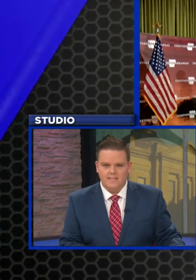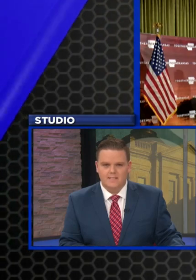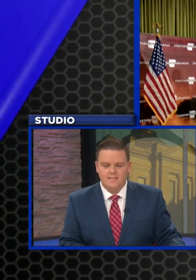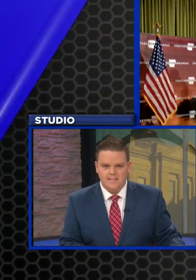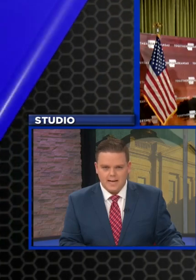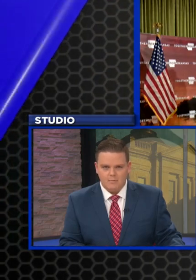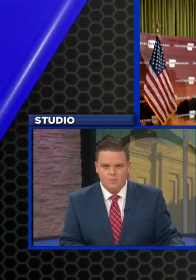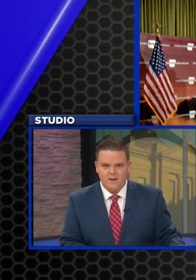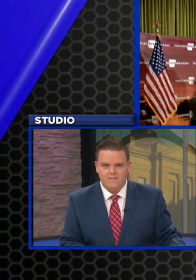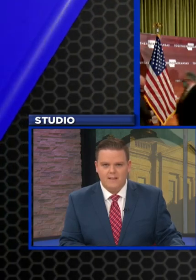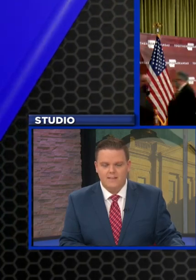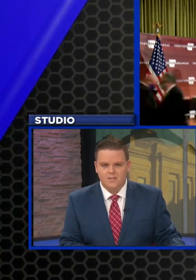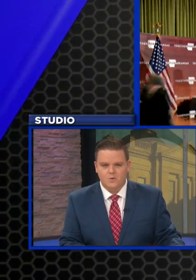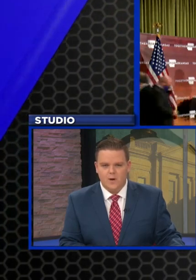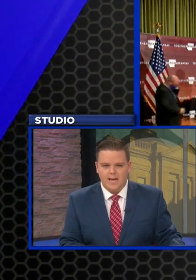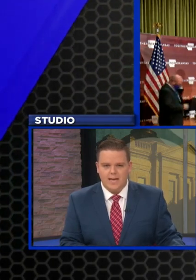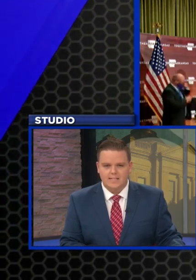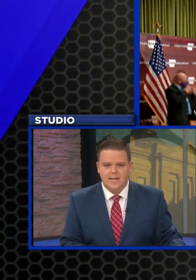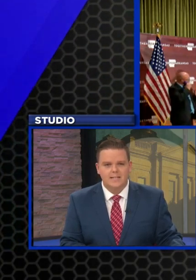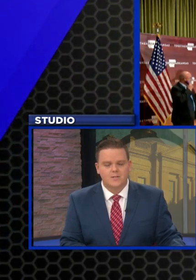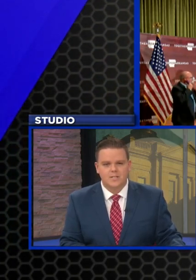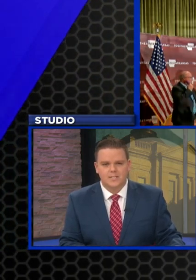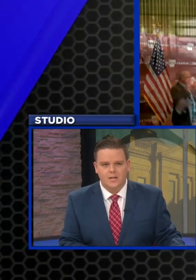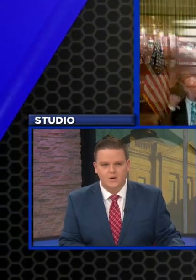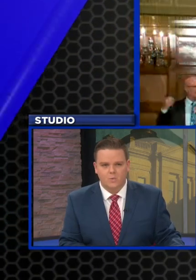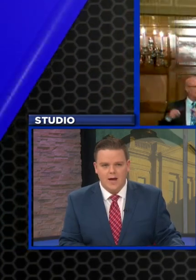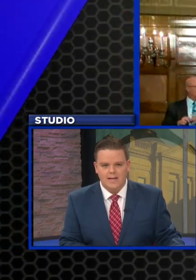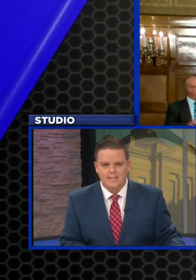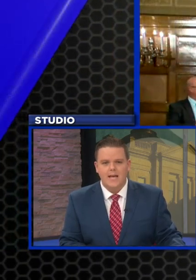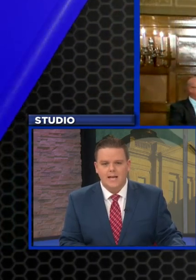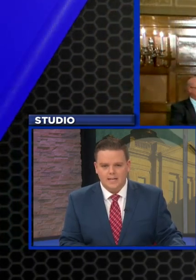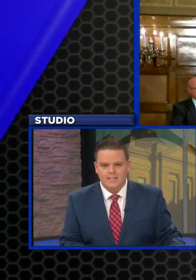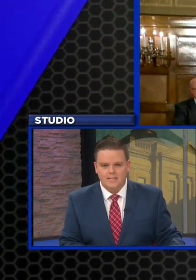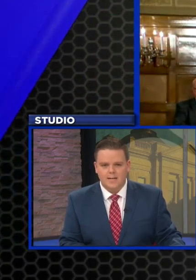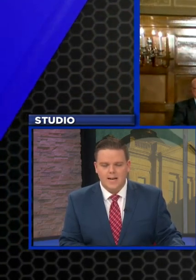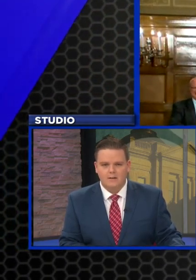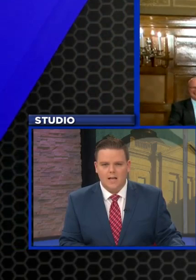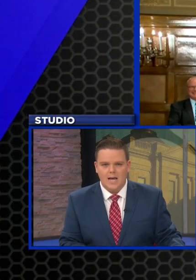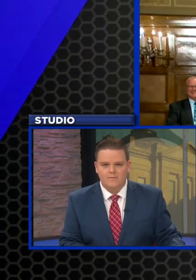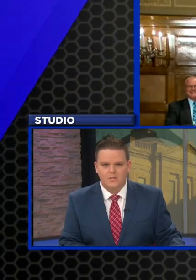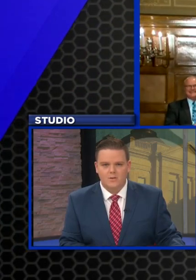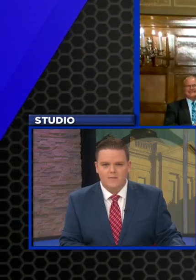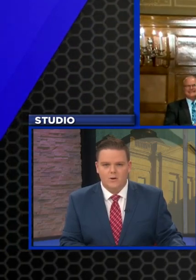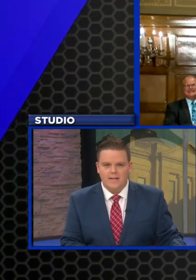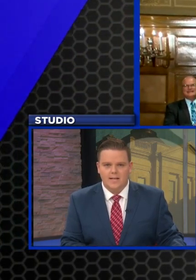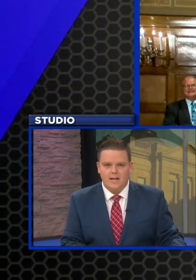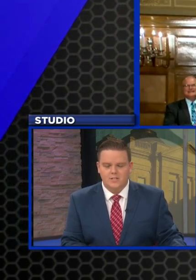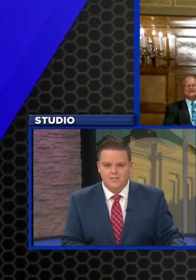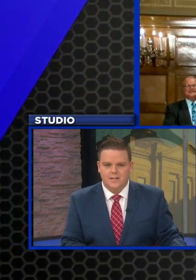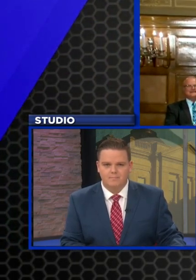I'M MITCH McCOY. WE'RE STANDING BY FOR GOVERNOR HUTCHINSON.